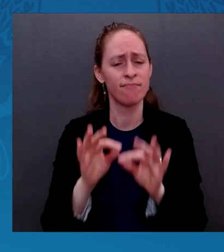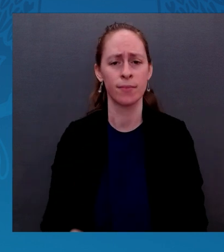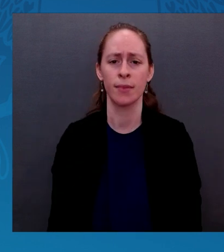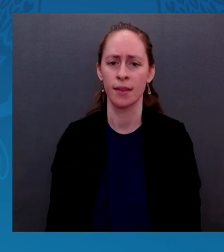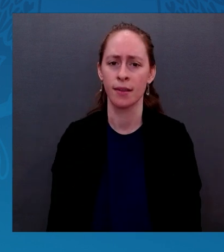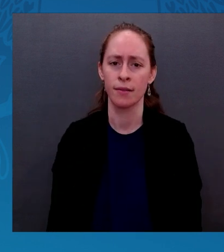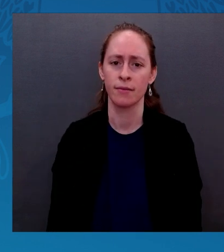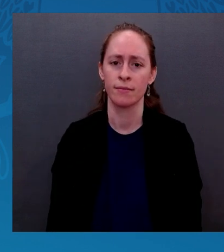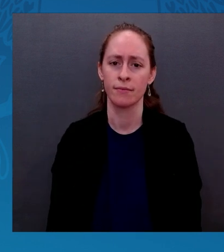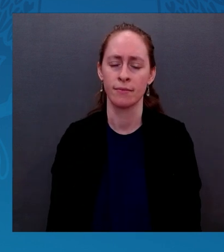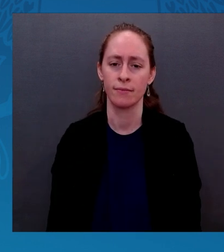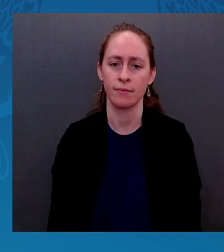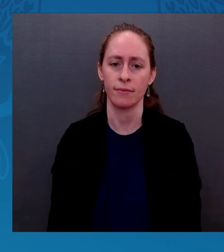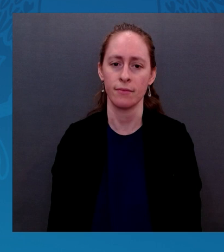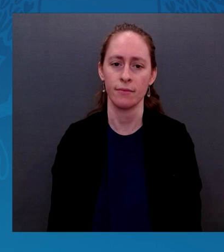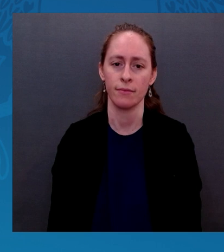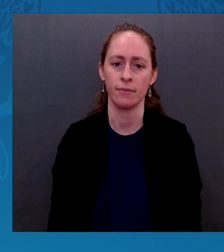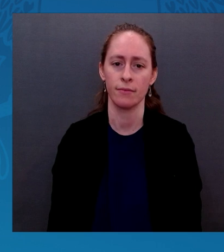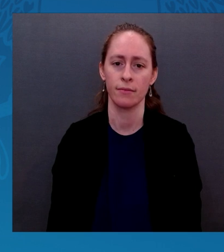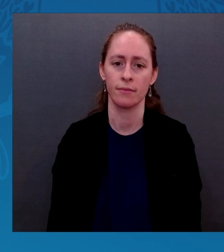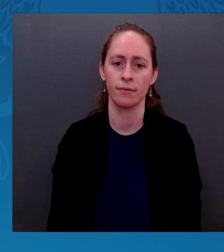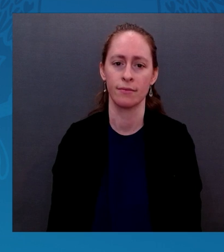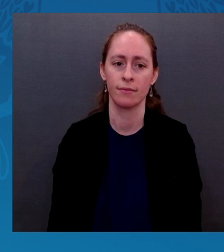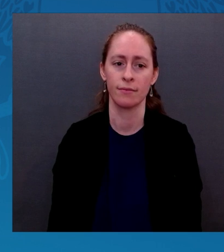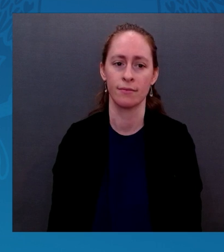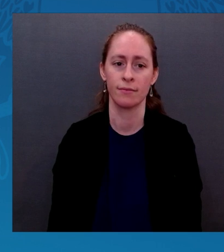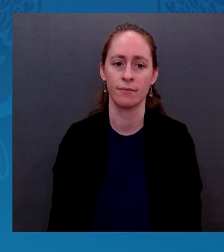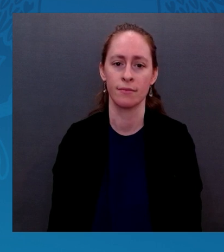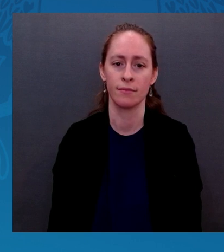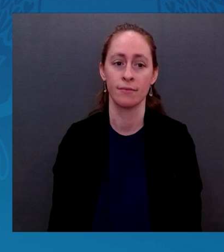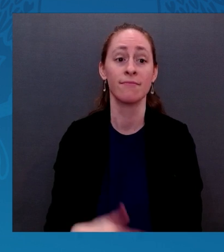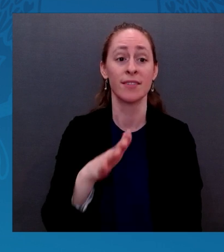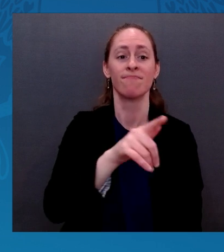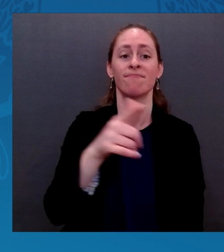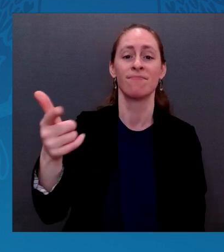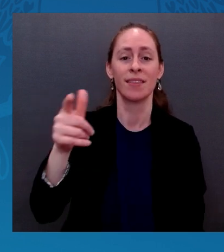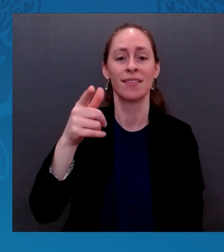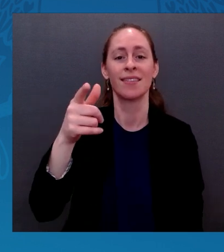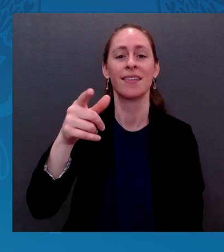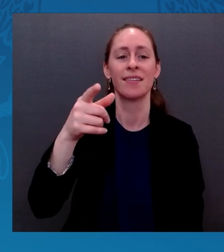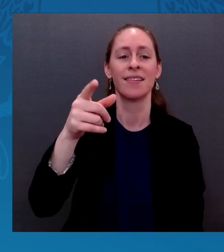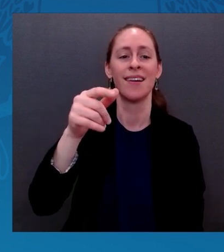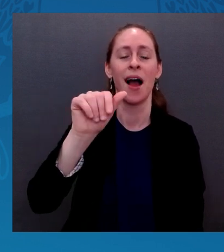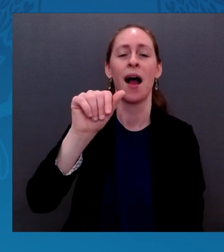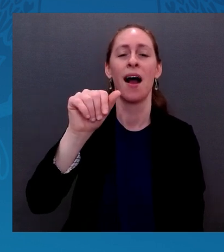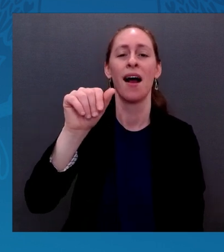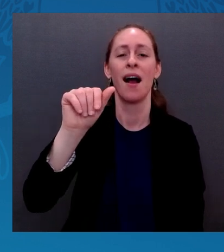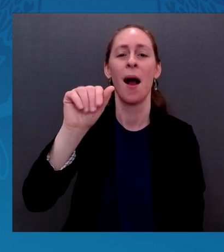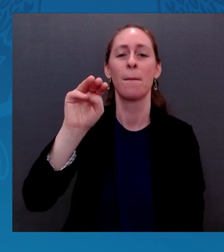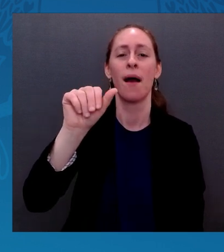You've been with the veteran owned, Newark based engineering firm Roman E&G for 14 years